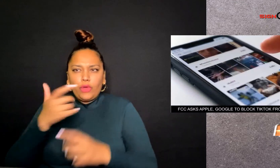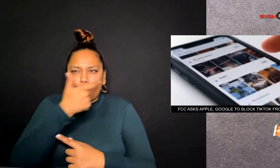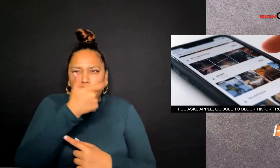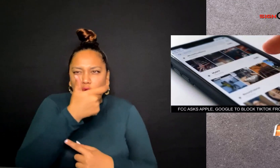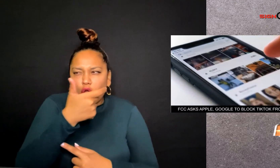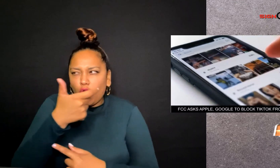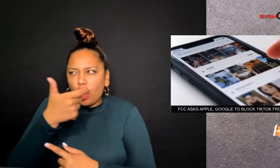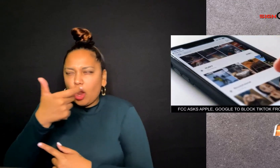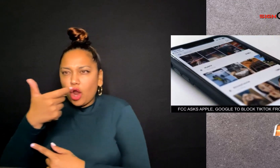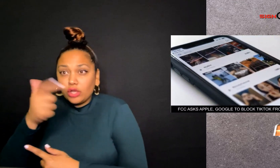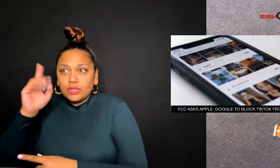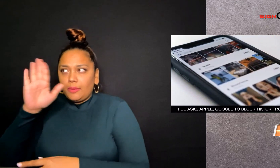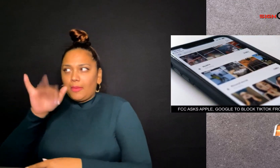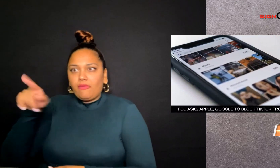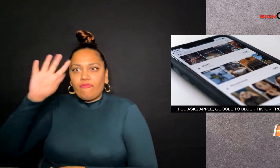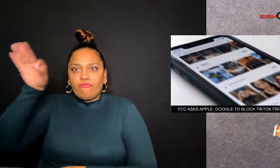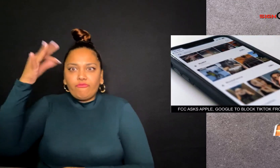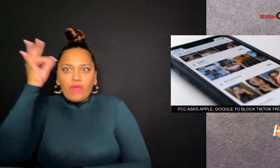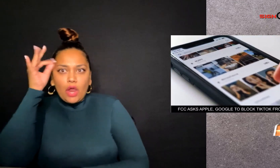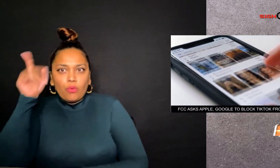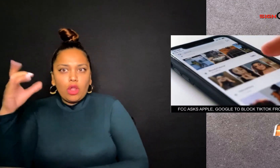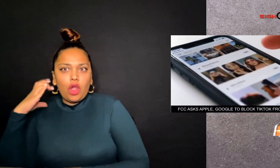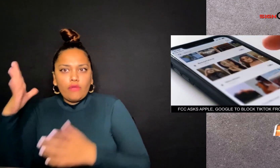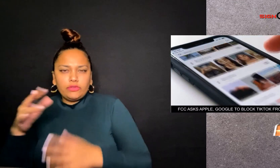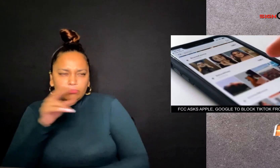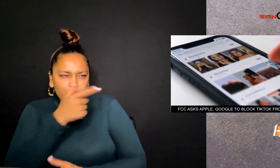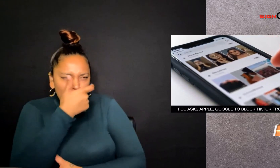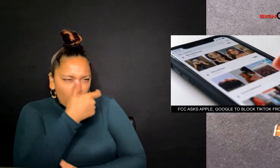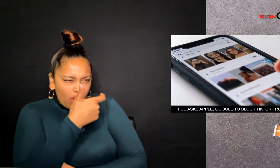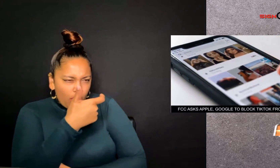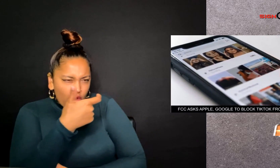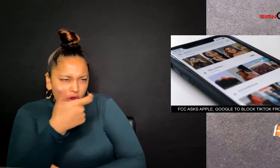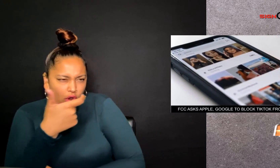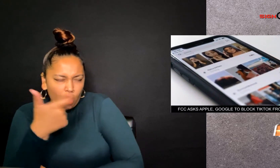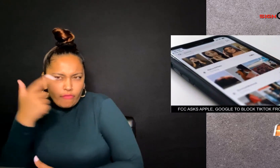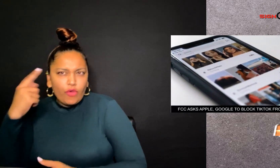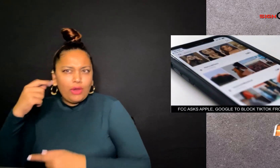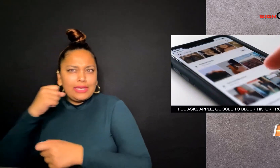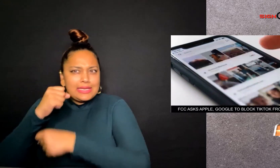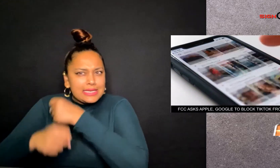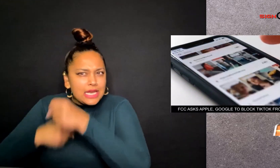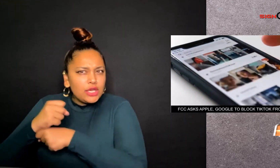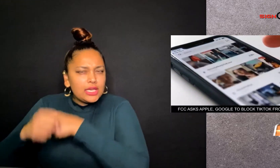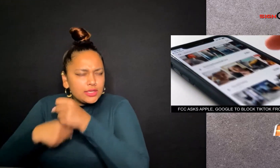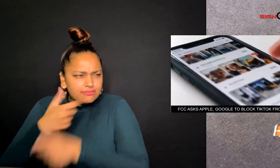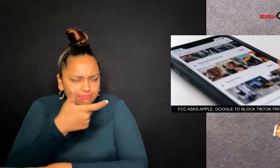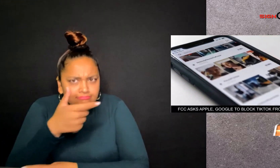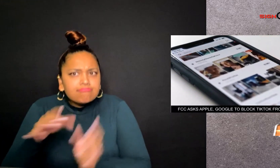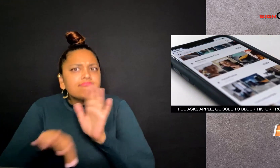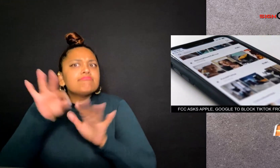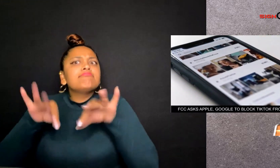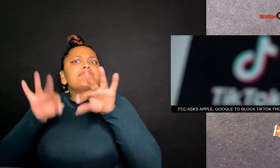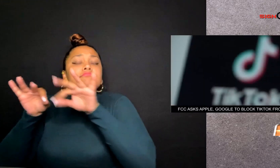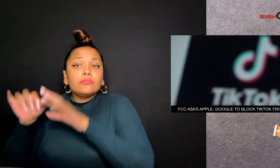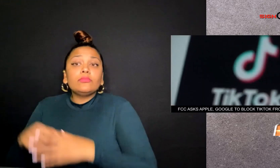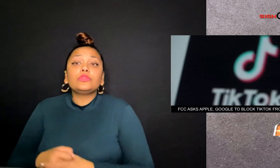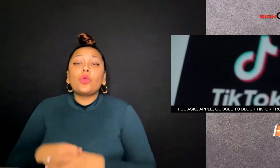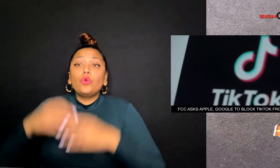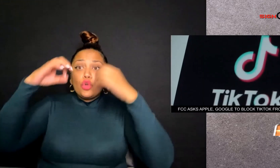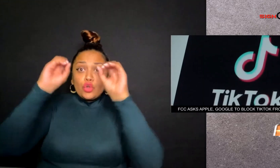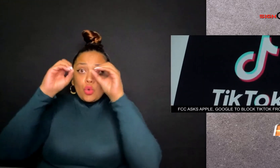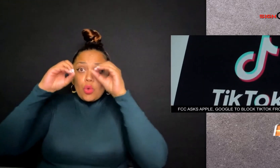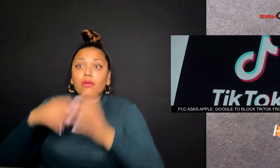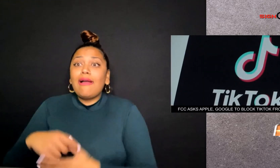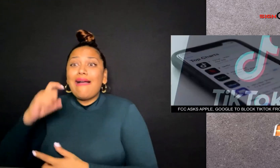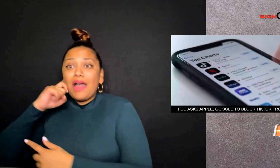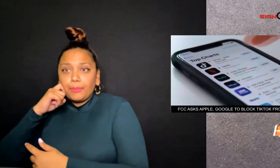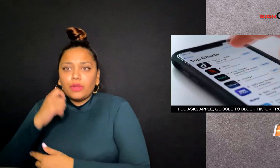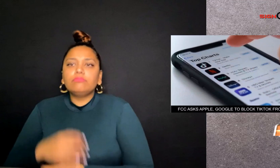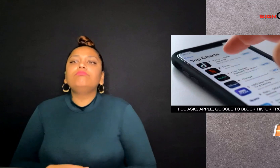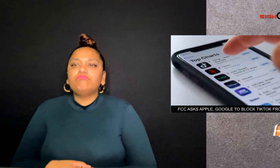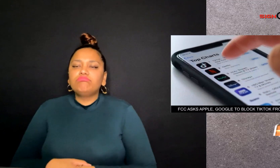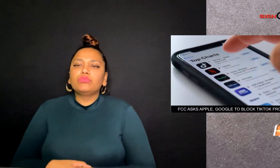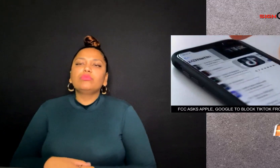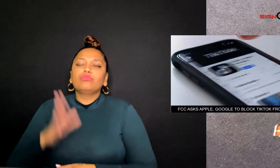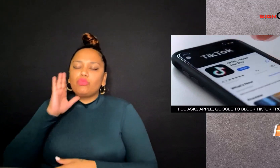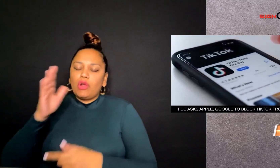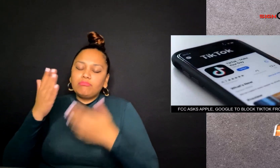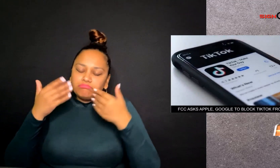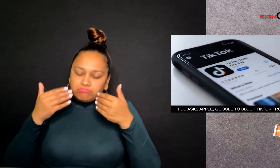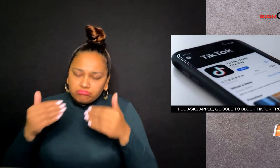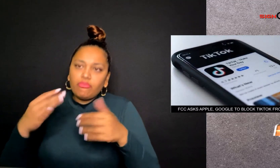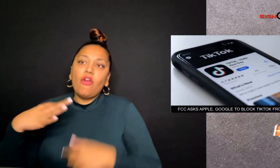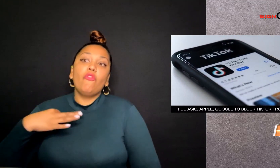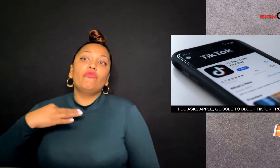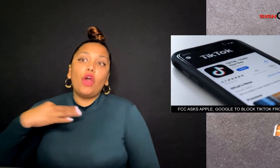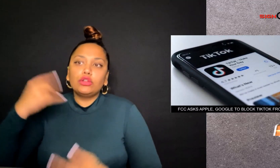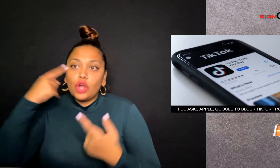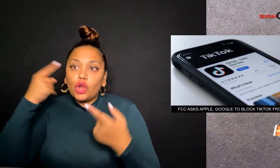owned and has been watched closely by federal officials for years